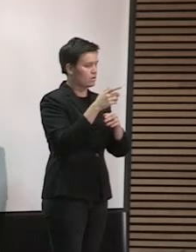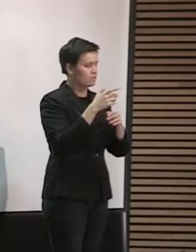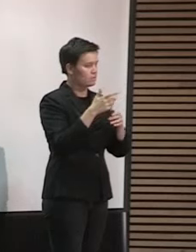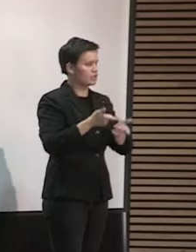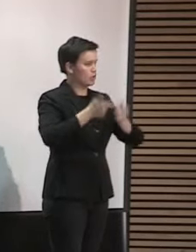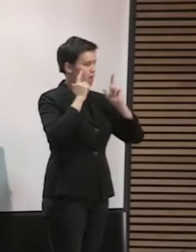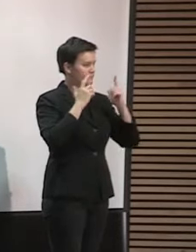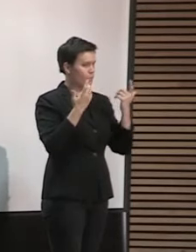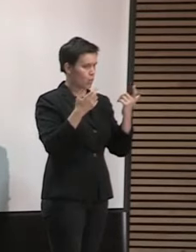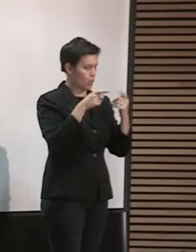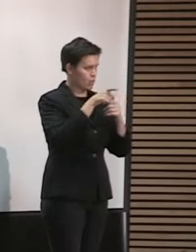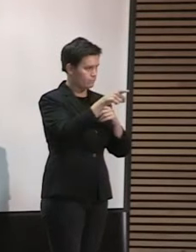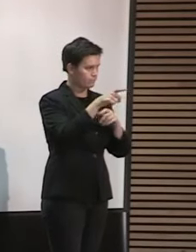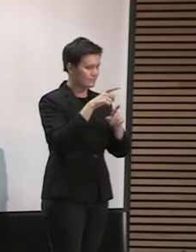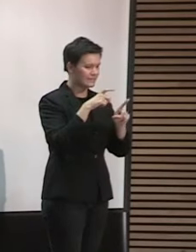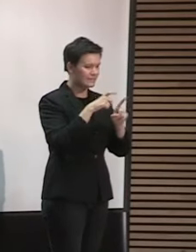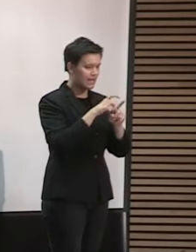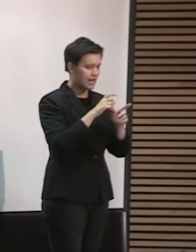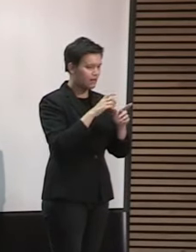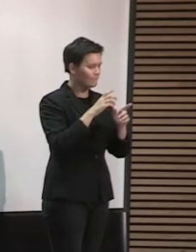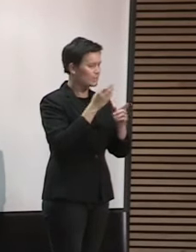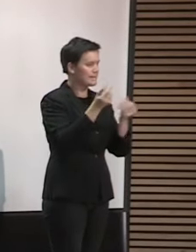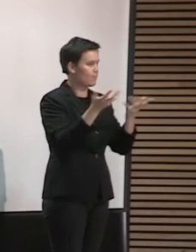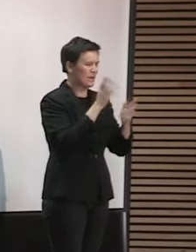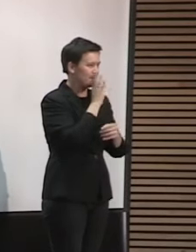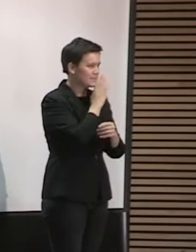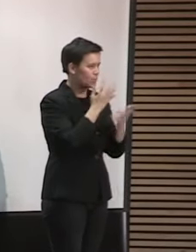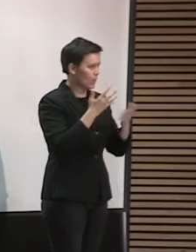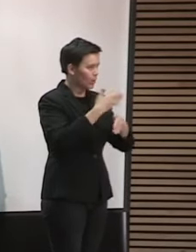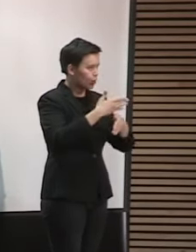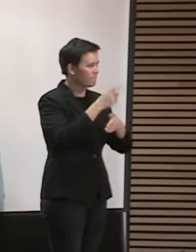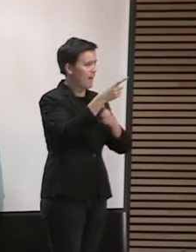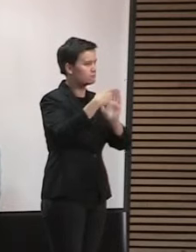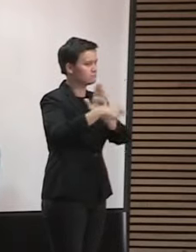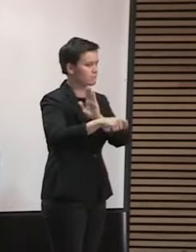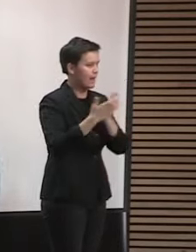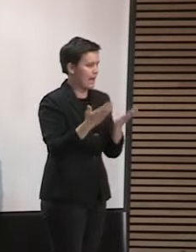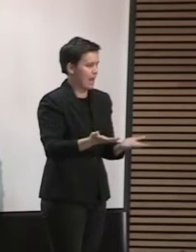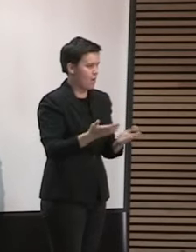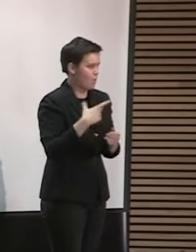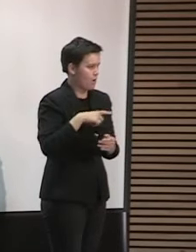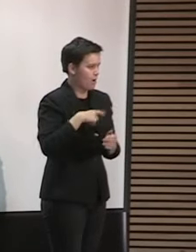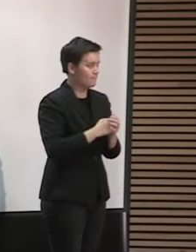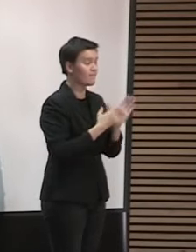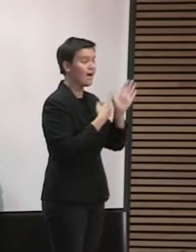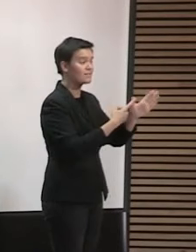confirm whether that's also your understanding? Look, we simply don't know where the